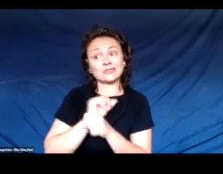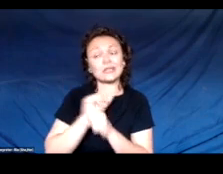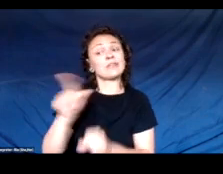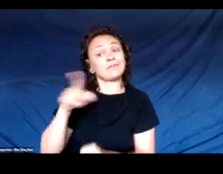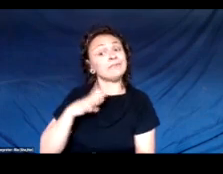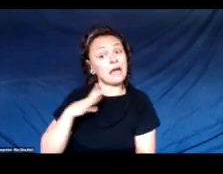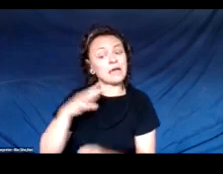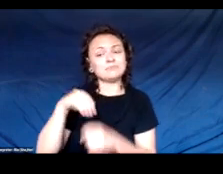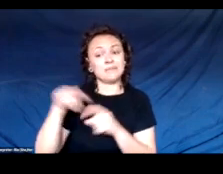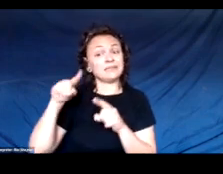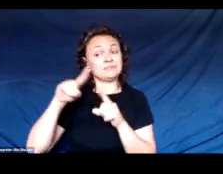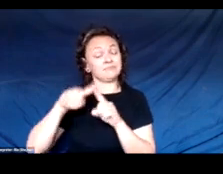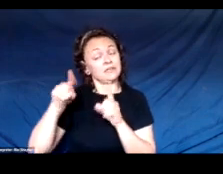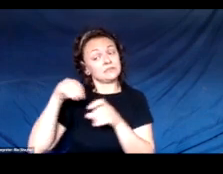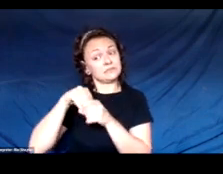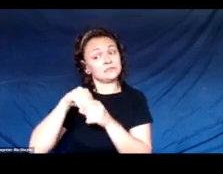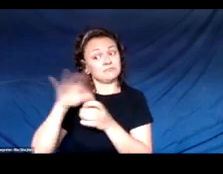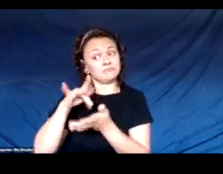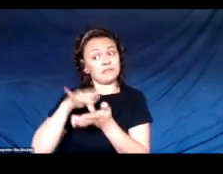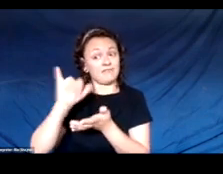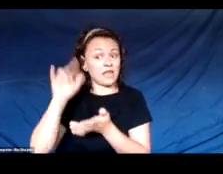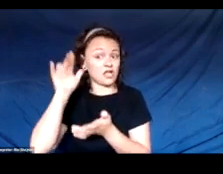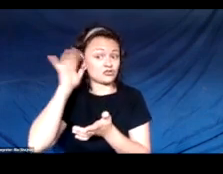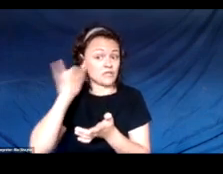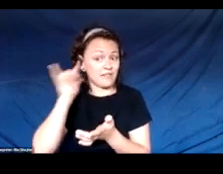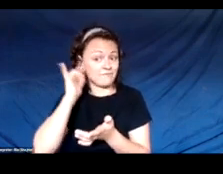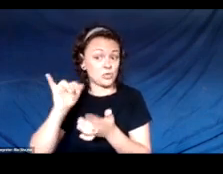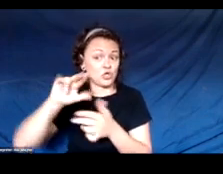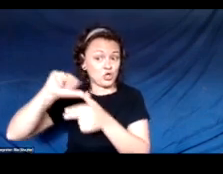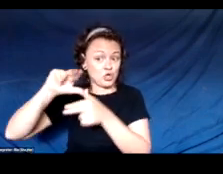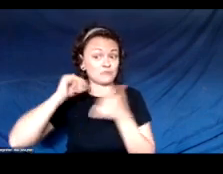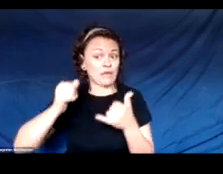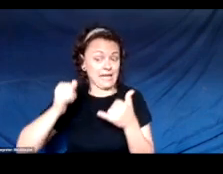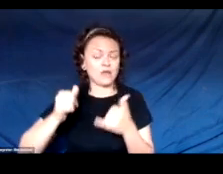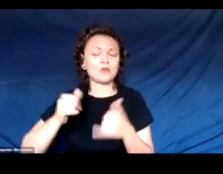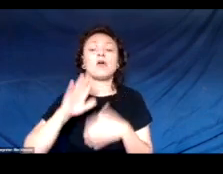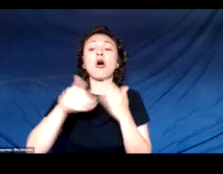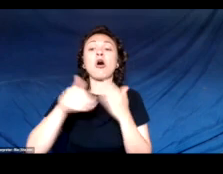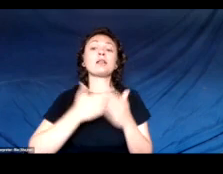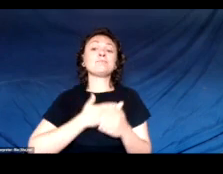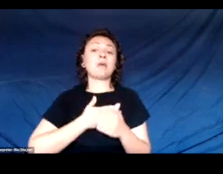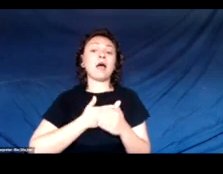And my in laws all live in Texas.